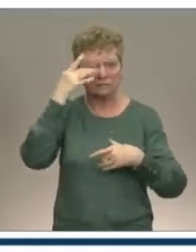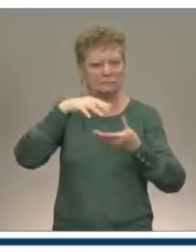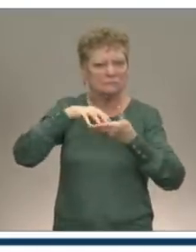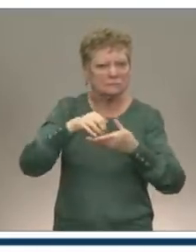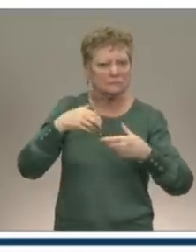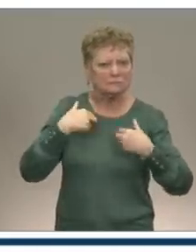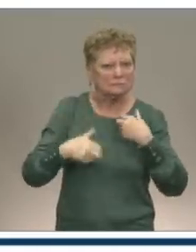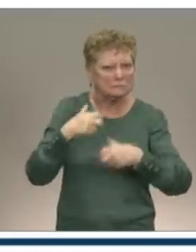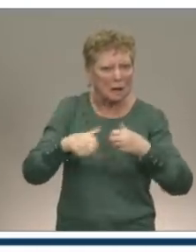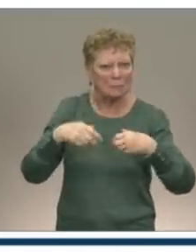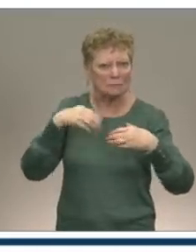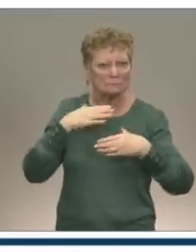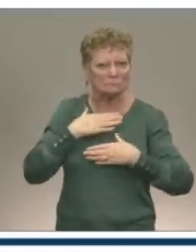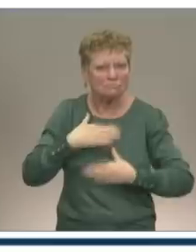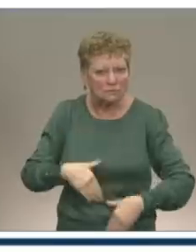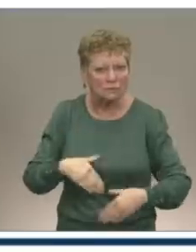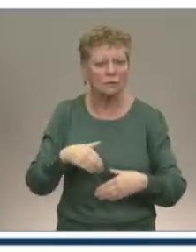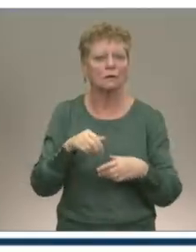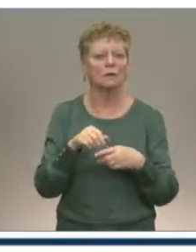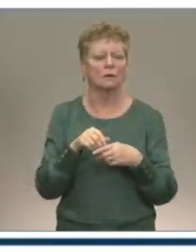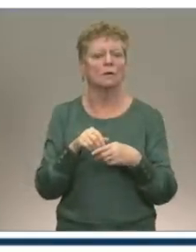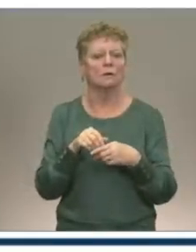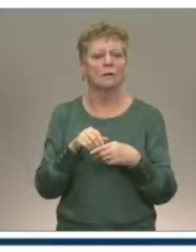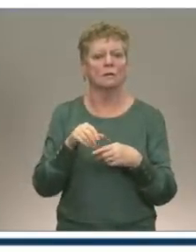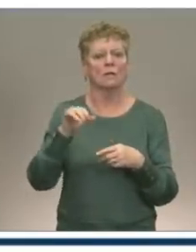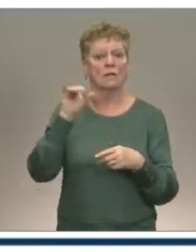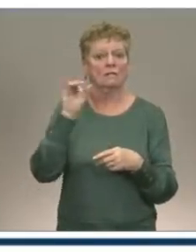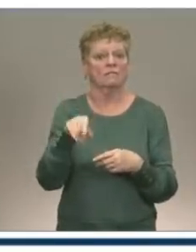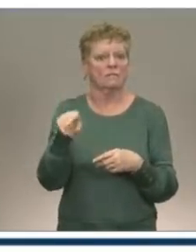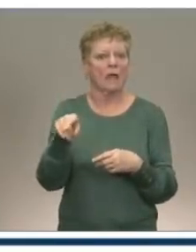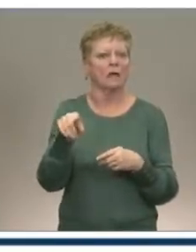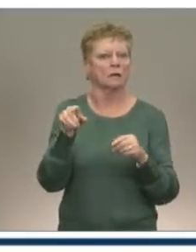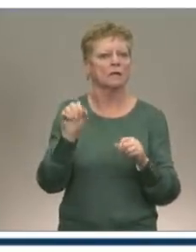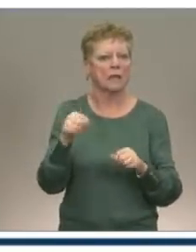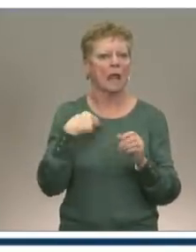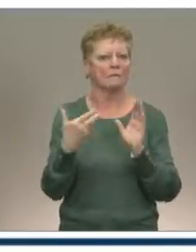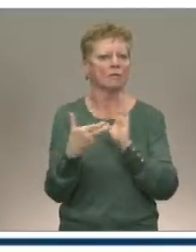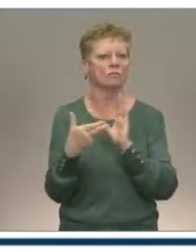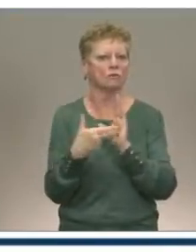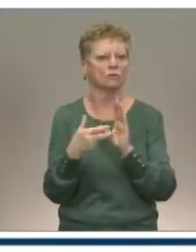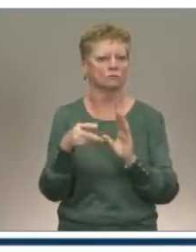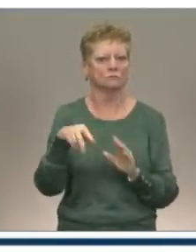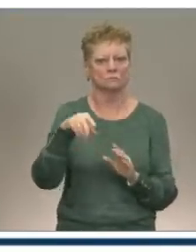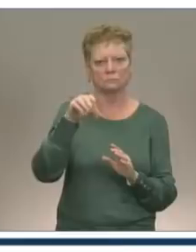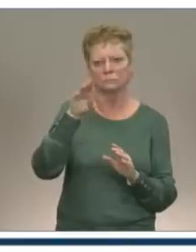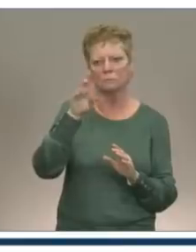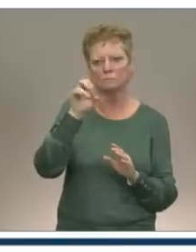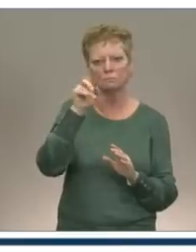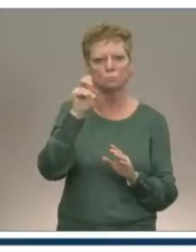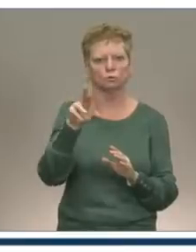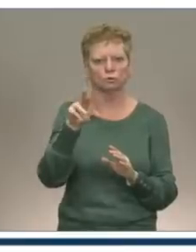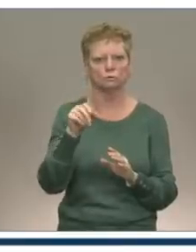already made uh made it l made you eligible to get the third dose in your primary series and now you